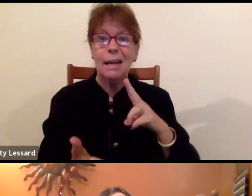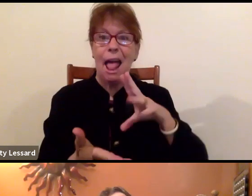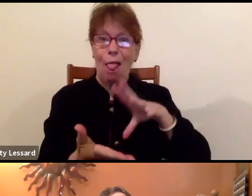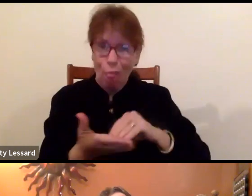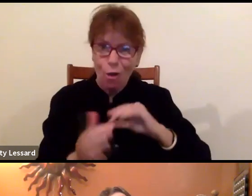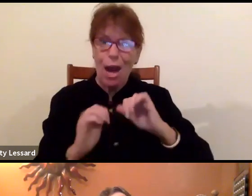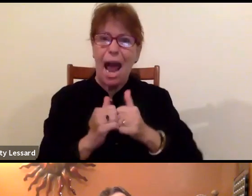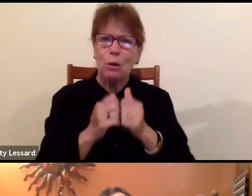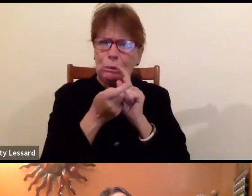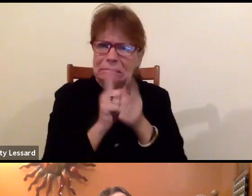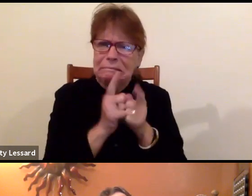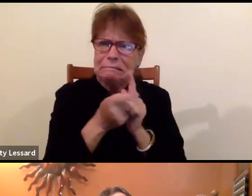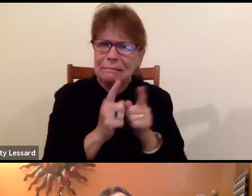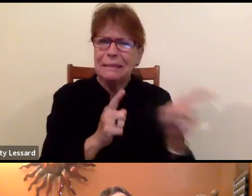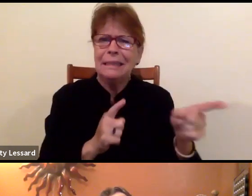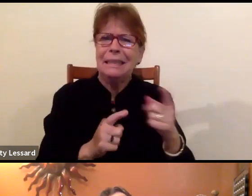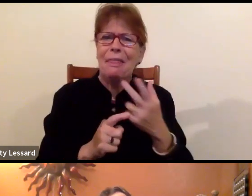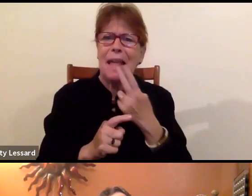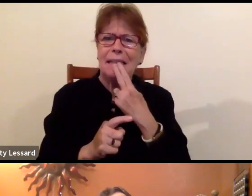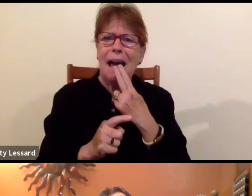F ≫ Nancy: I'm going to say